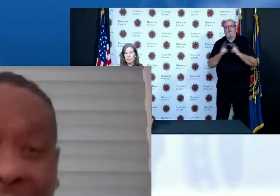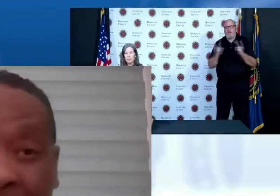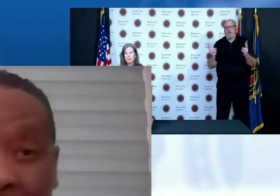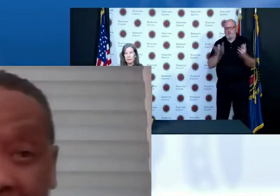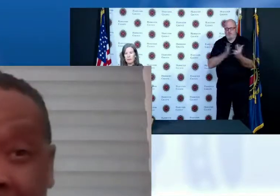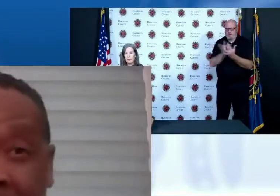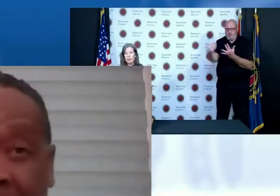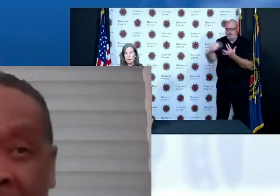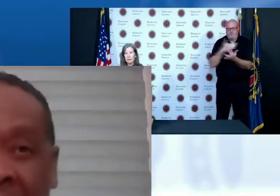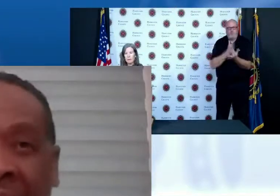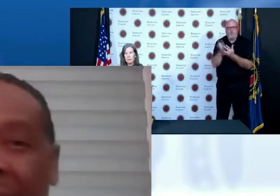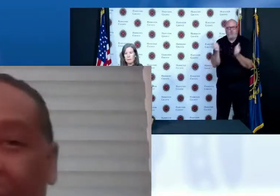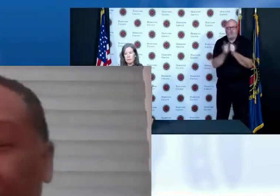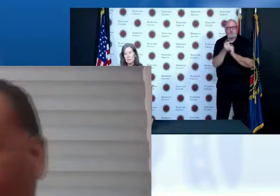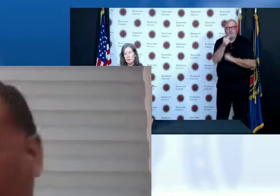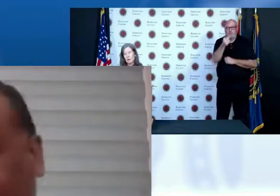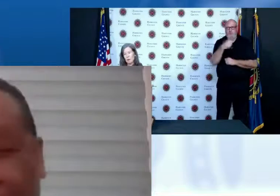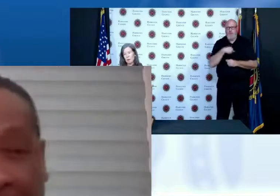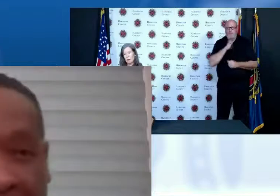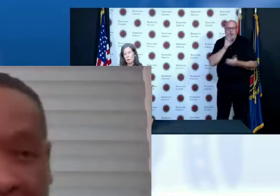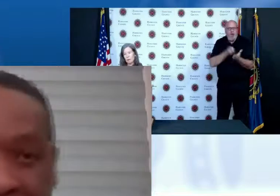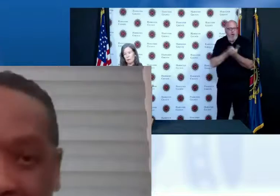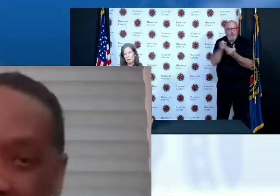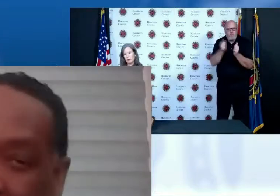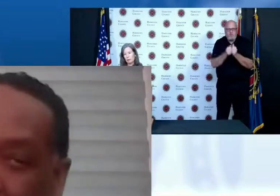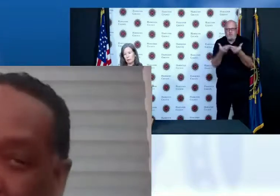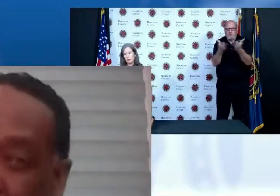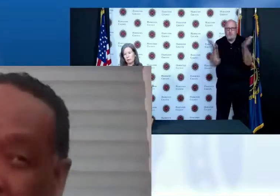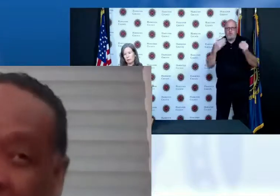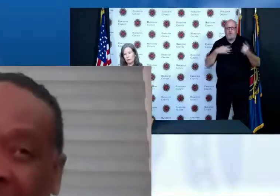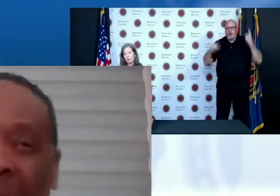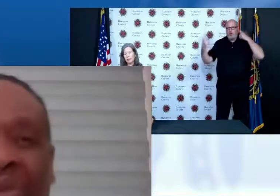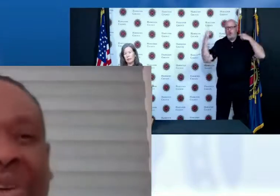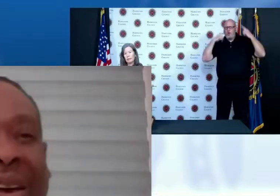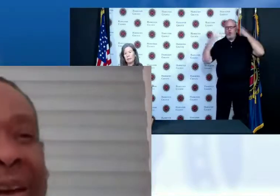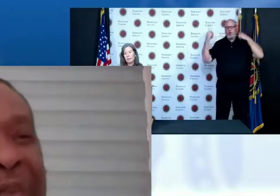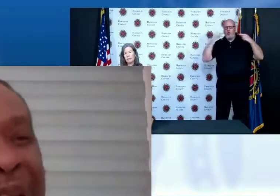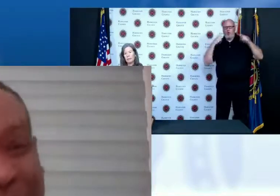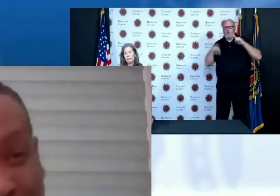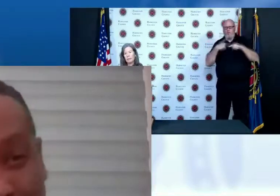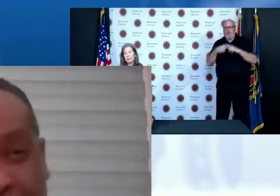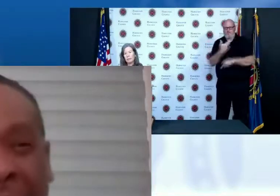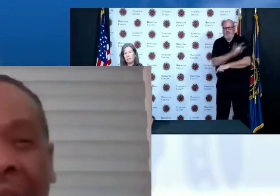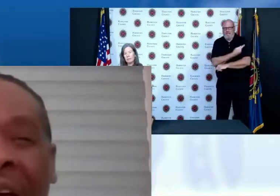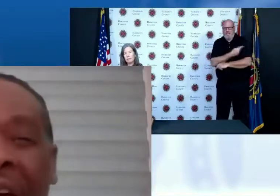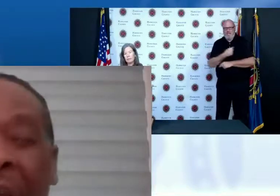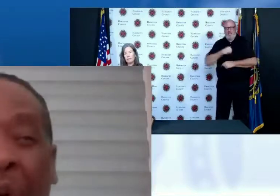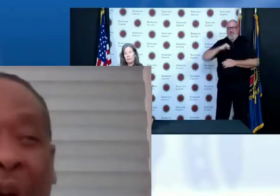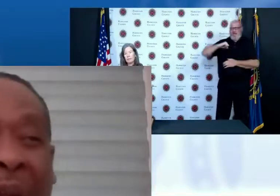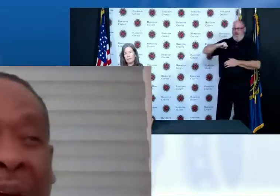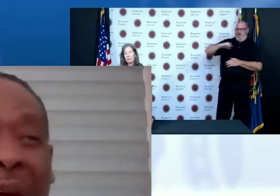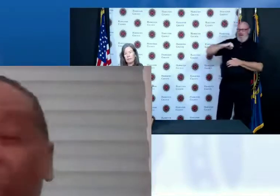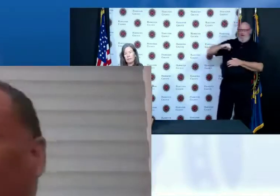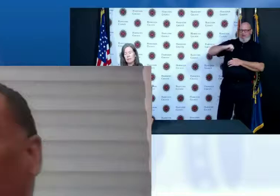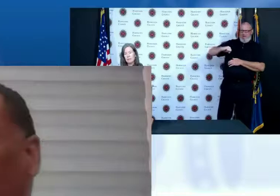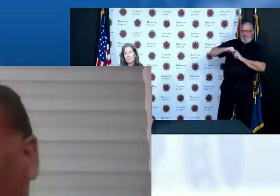a vaccine coming I was like I don't know about this I'm not sure I'm going to allow them to put